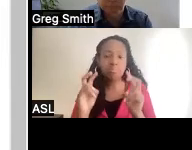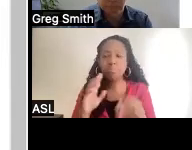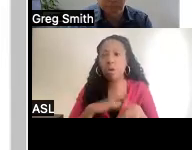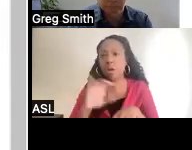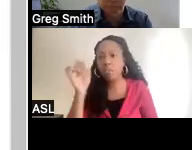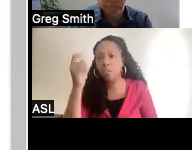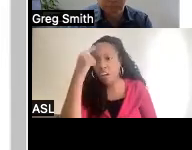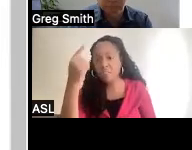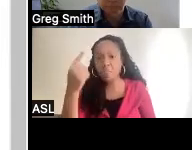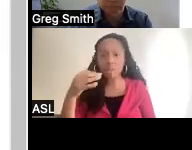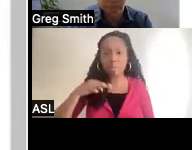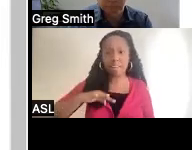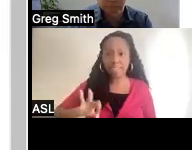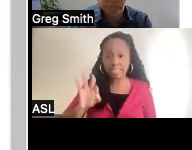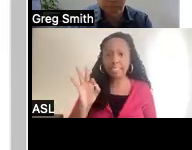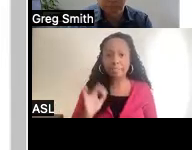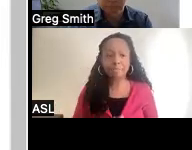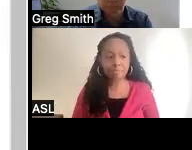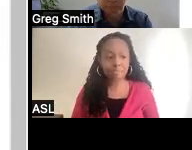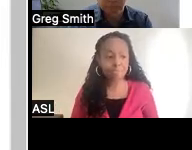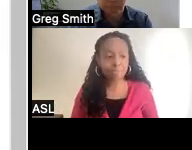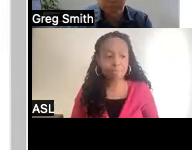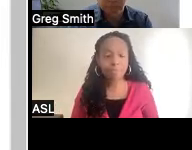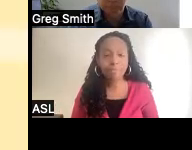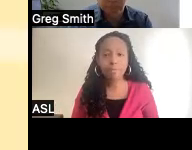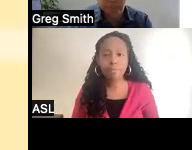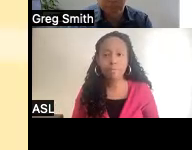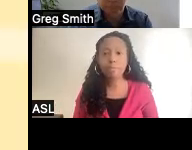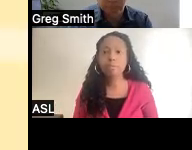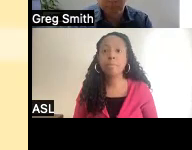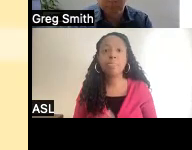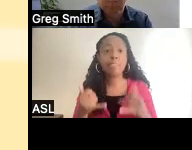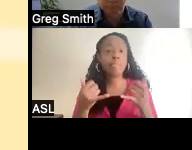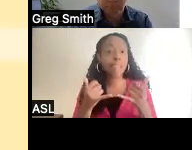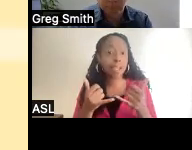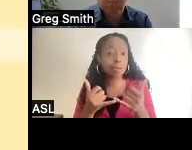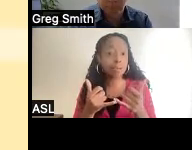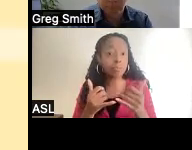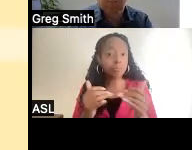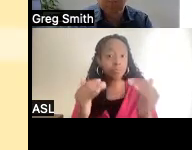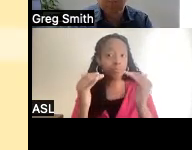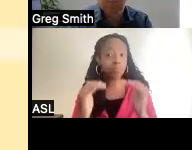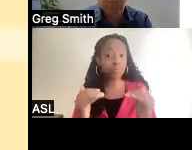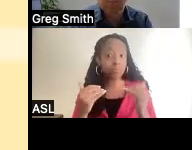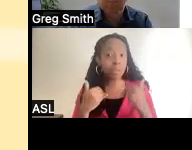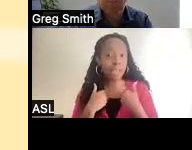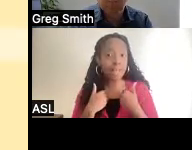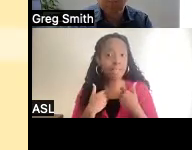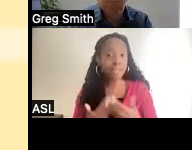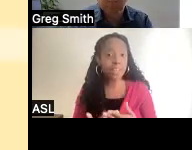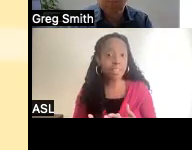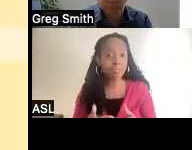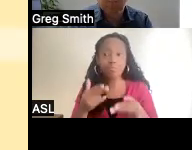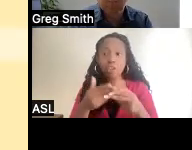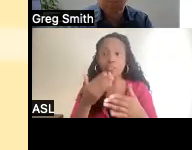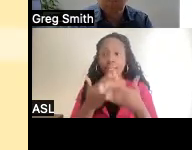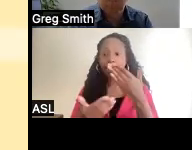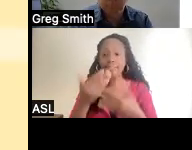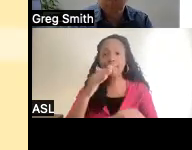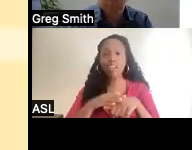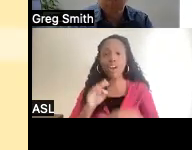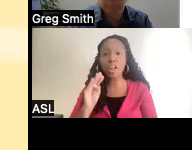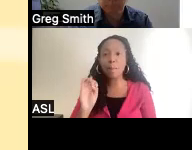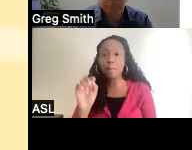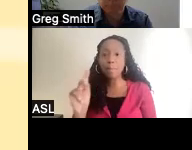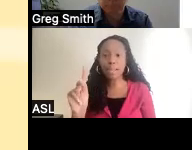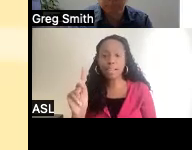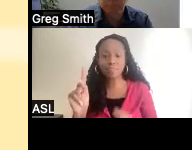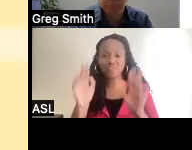benefits now the next site is called Hands-On banking this is a wonderful really engaging